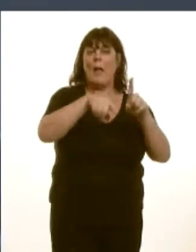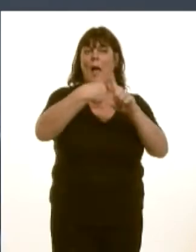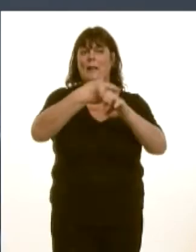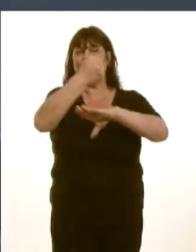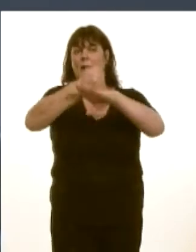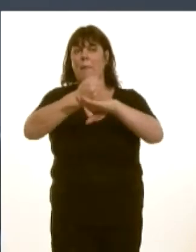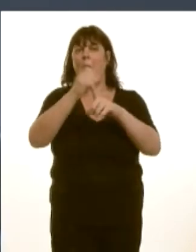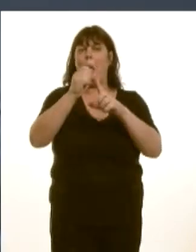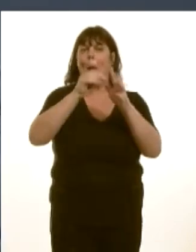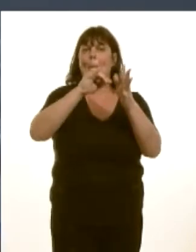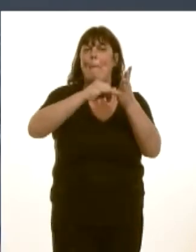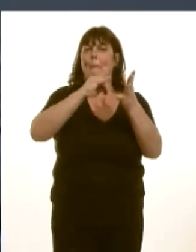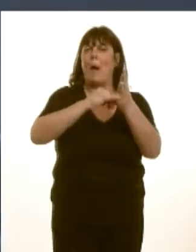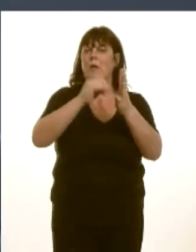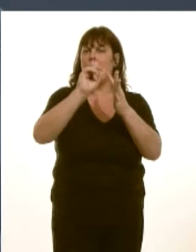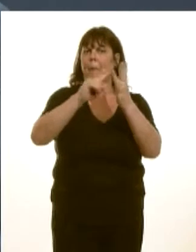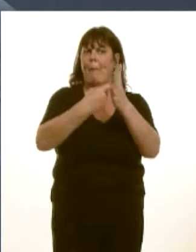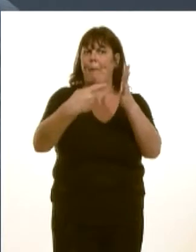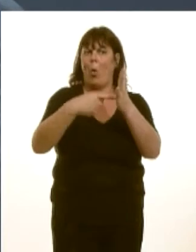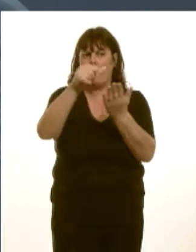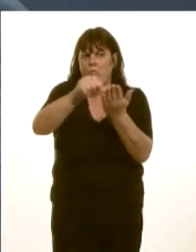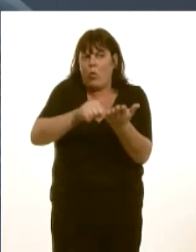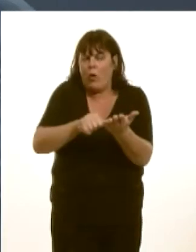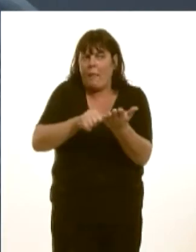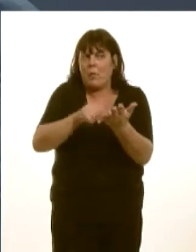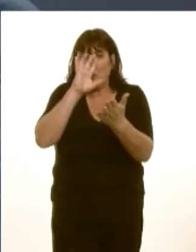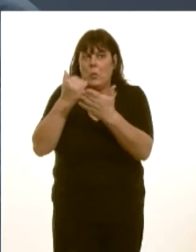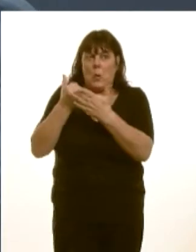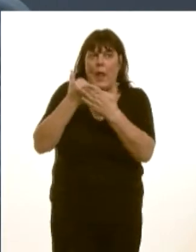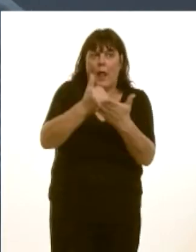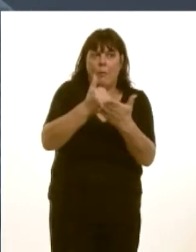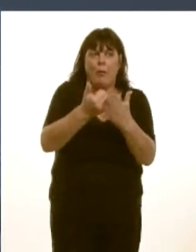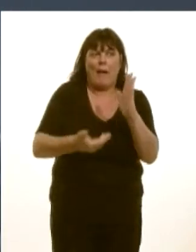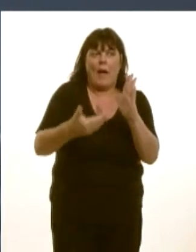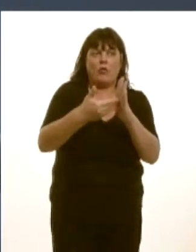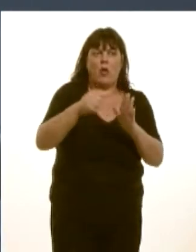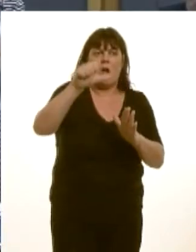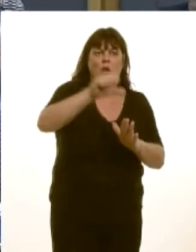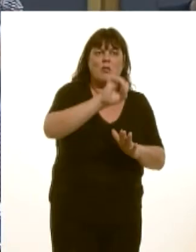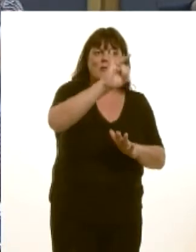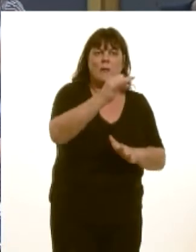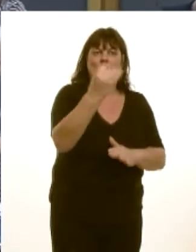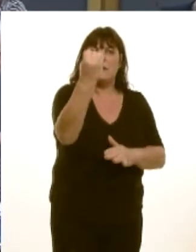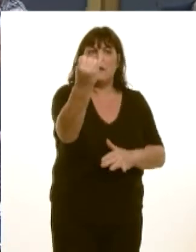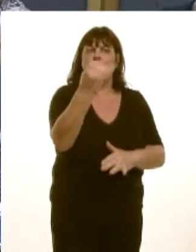is a European-funded scheme that has delivered an additional 176 work placements? Carwyn Jones: Yes, absolutely.